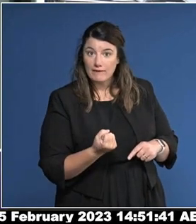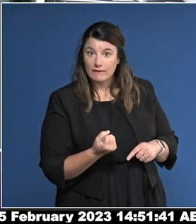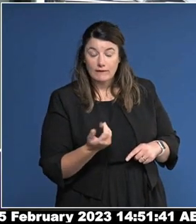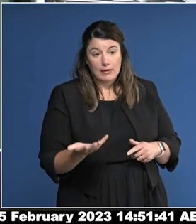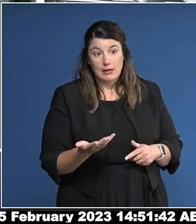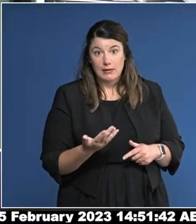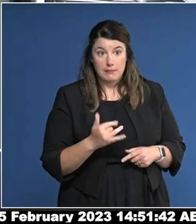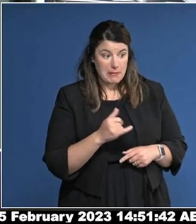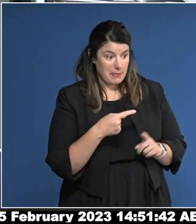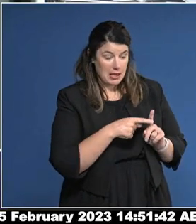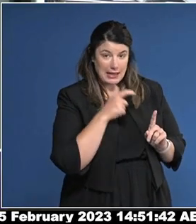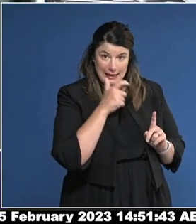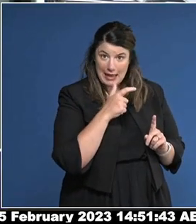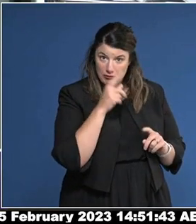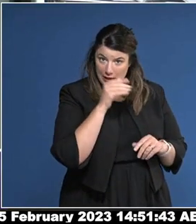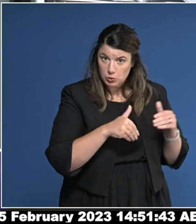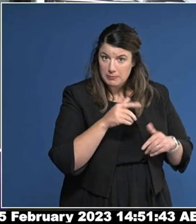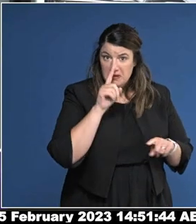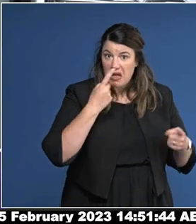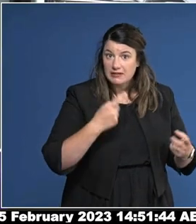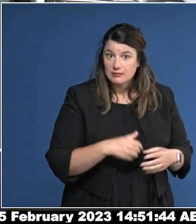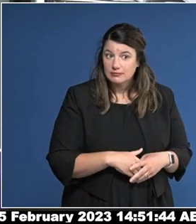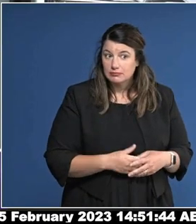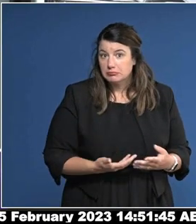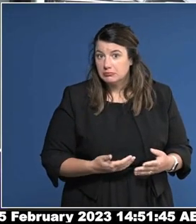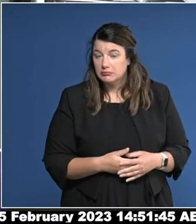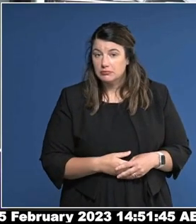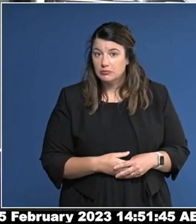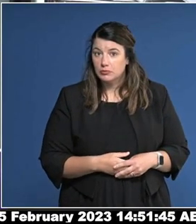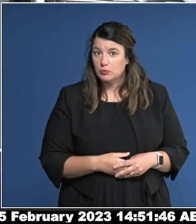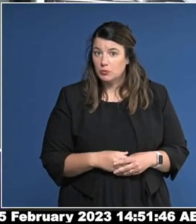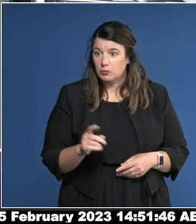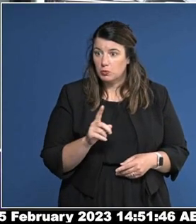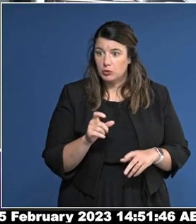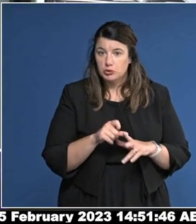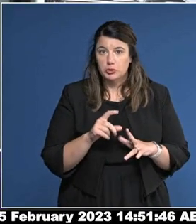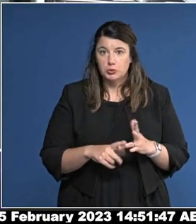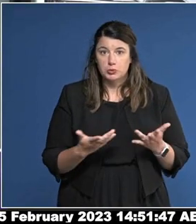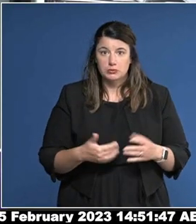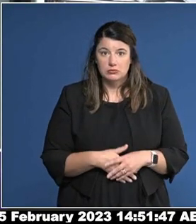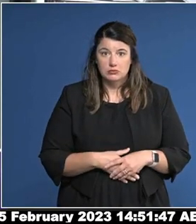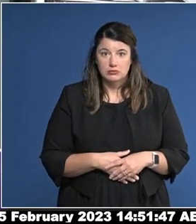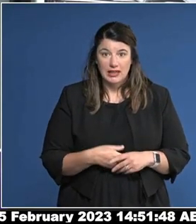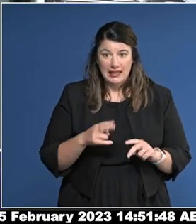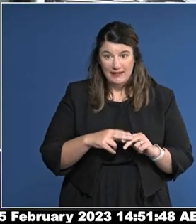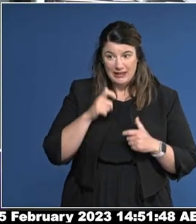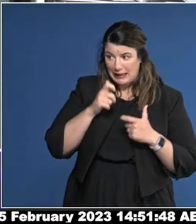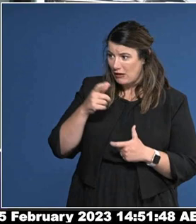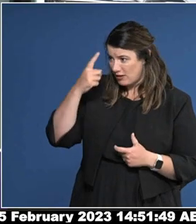What does the carer do if the carer thinks that this is really going to pose a significant risk?